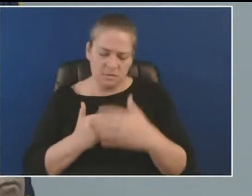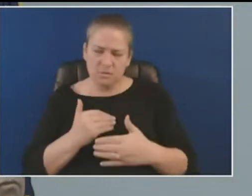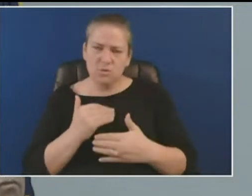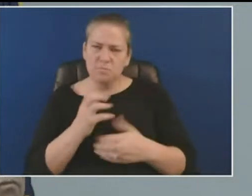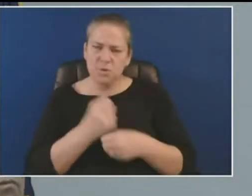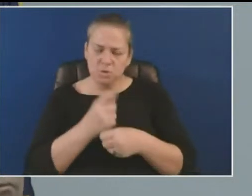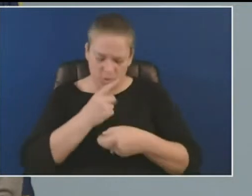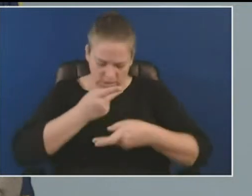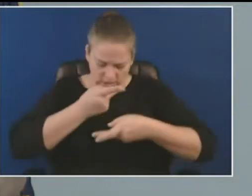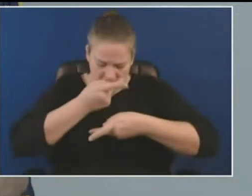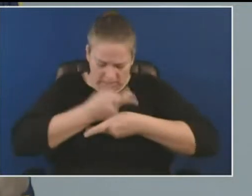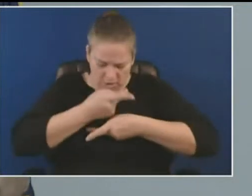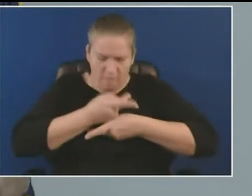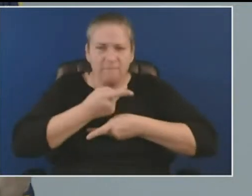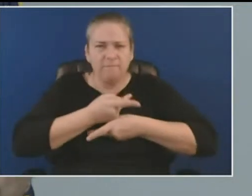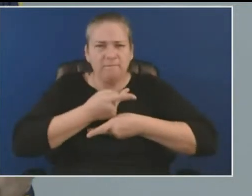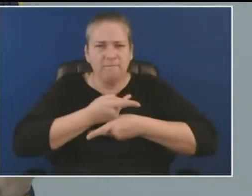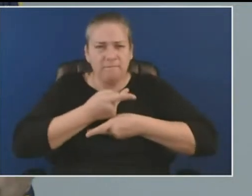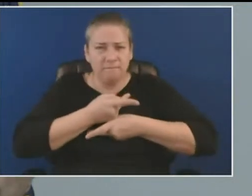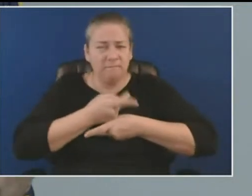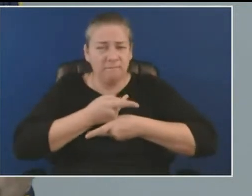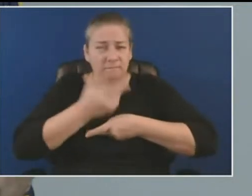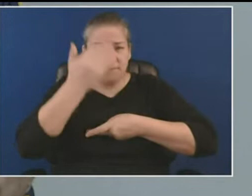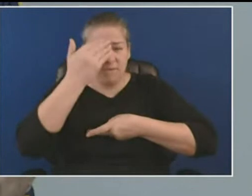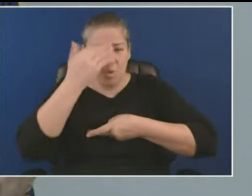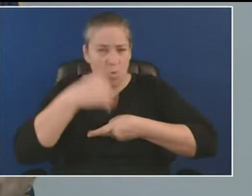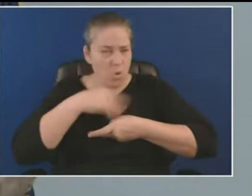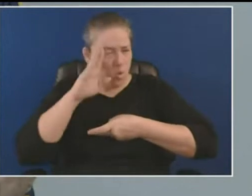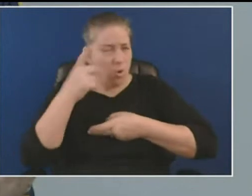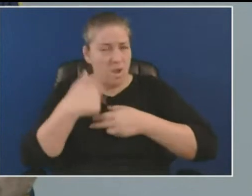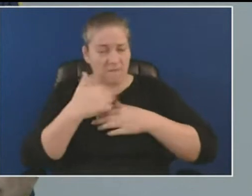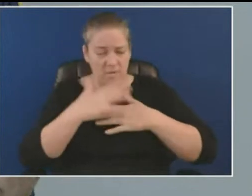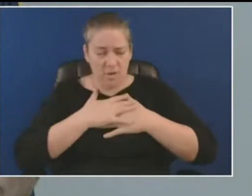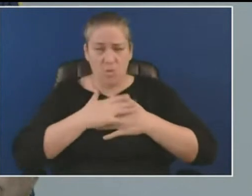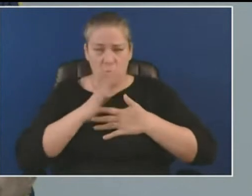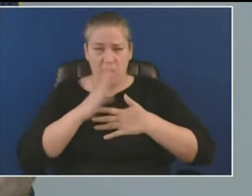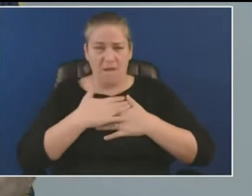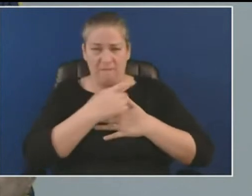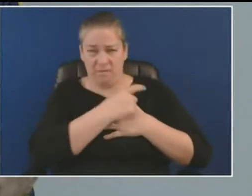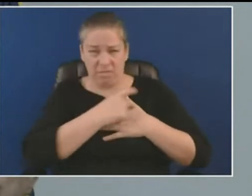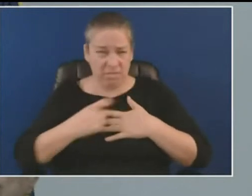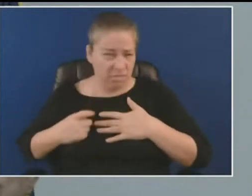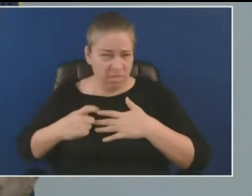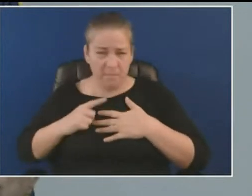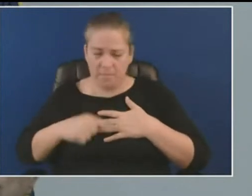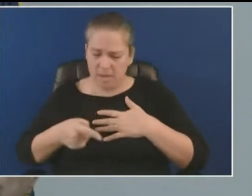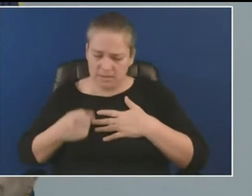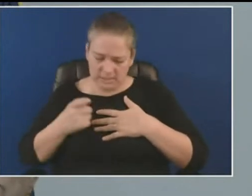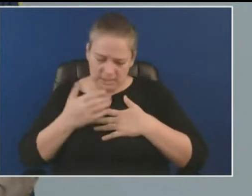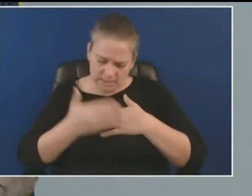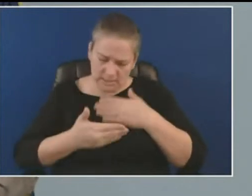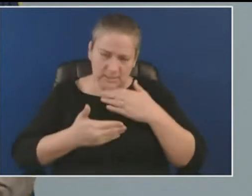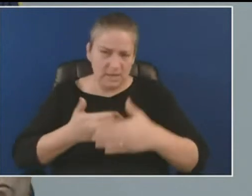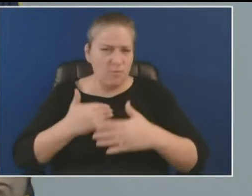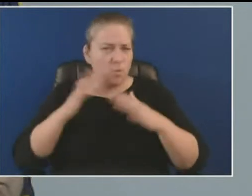have trauma that we carry forward. But we have great people out there and great programs able to help us too. They go through talk about